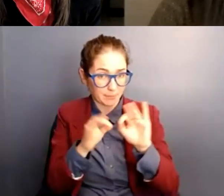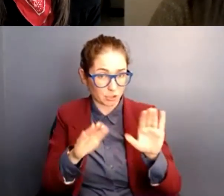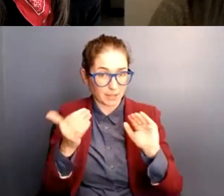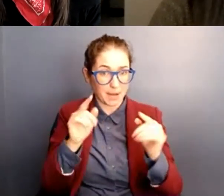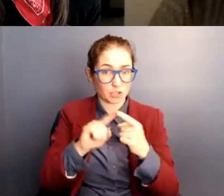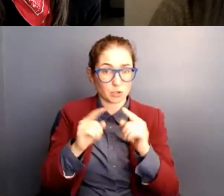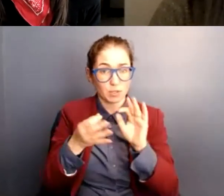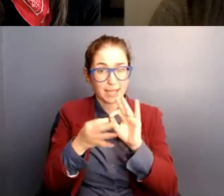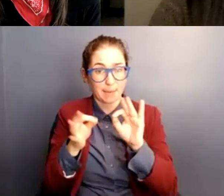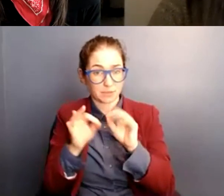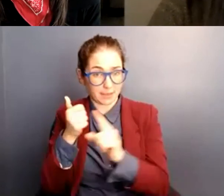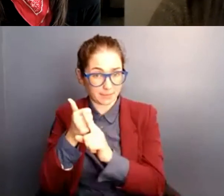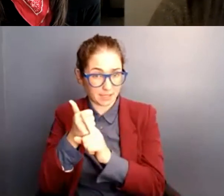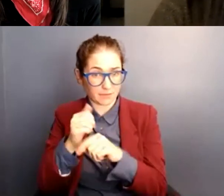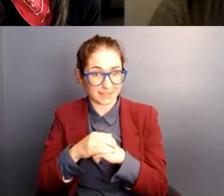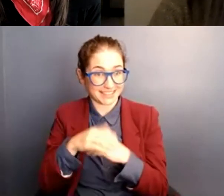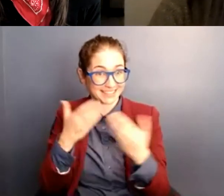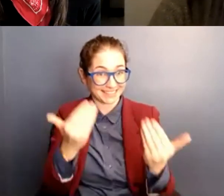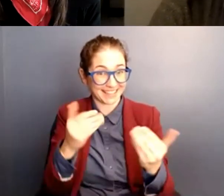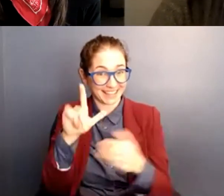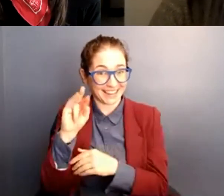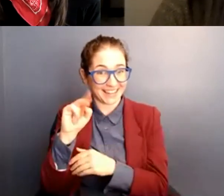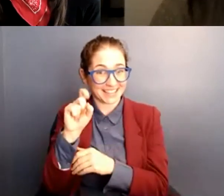themselves? Lindsay? Do you want to answer that one?